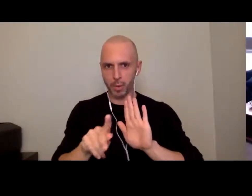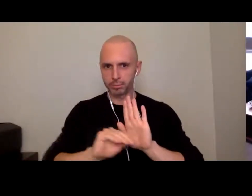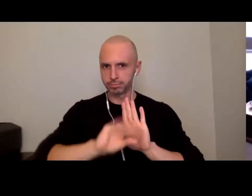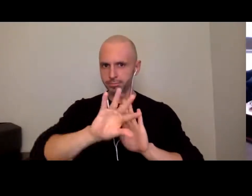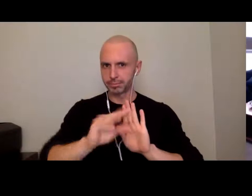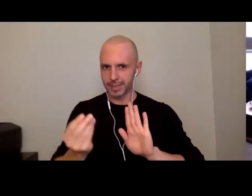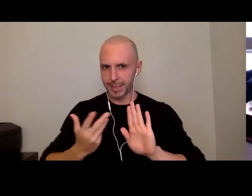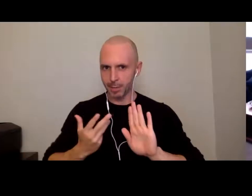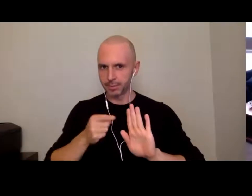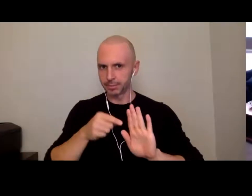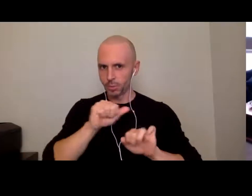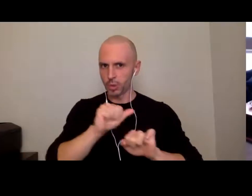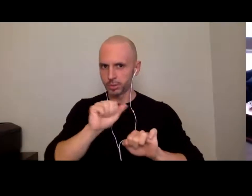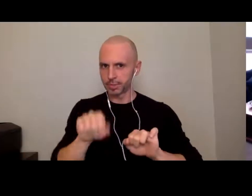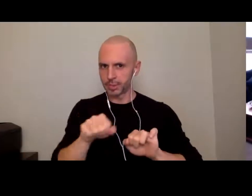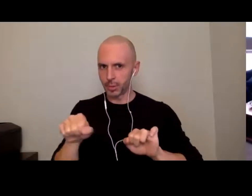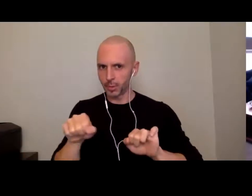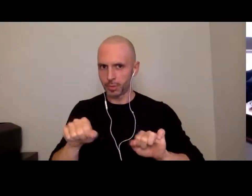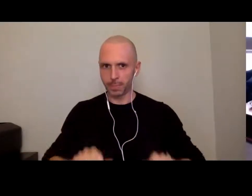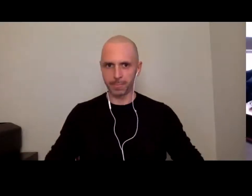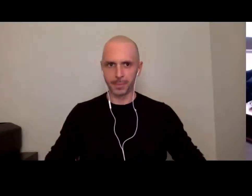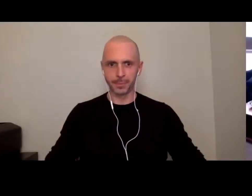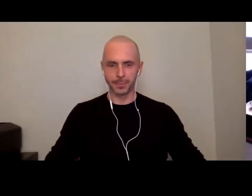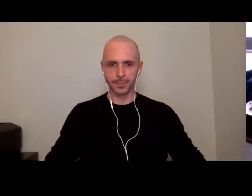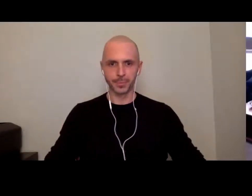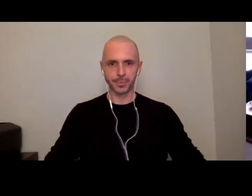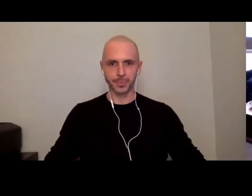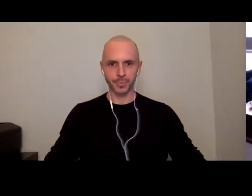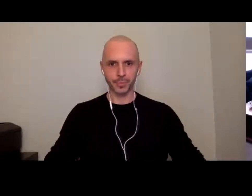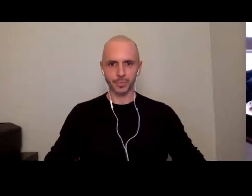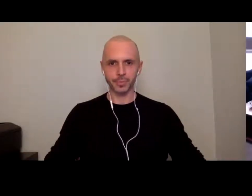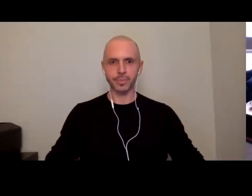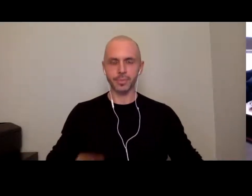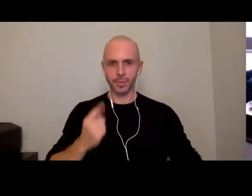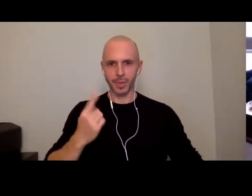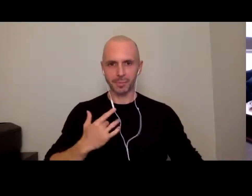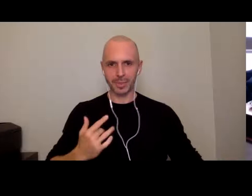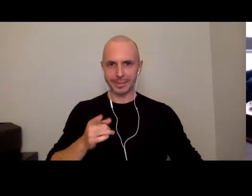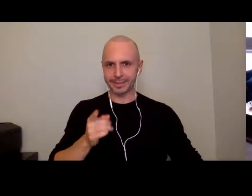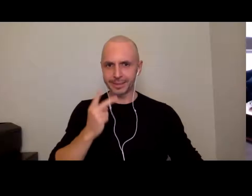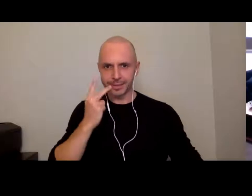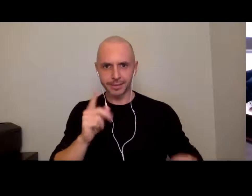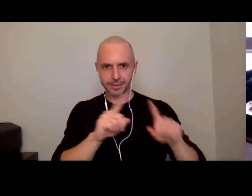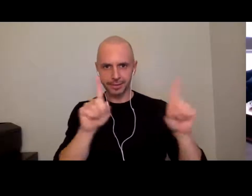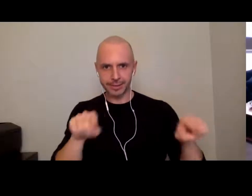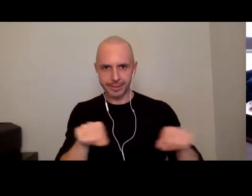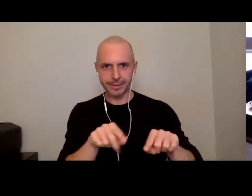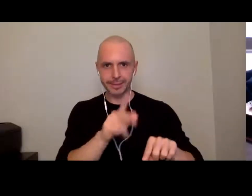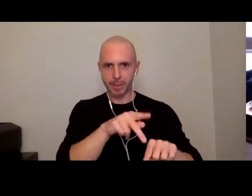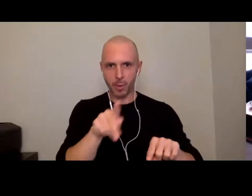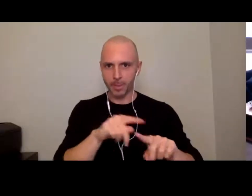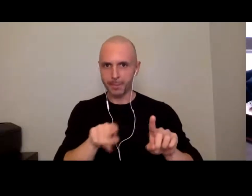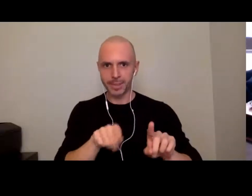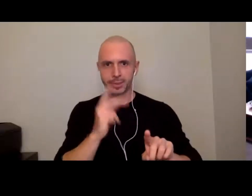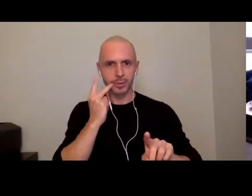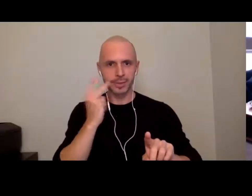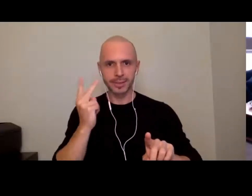now you know what is that i can't see the sidebar of people but i'll just continue for a while here